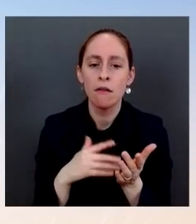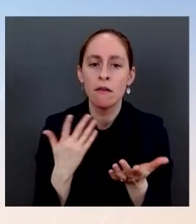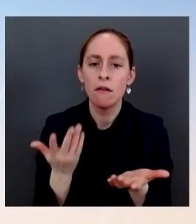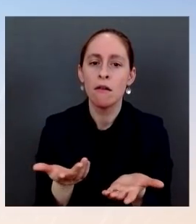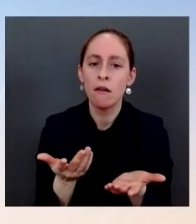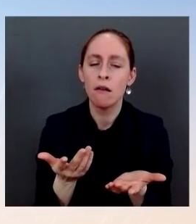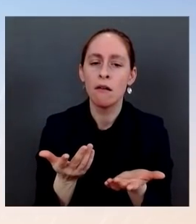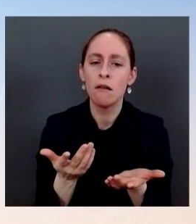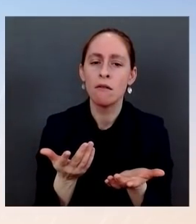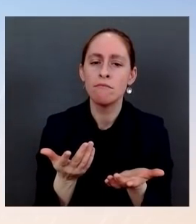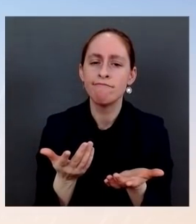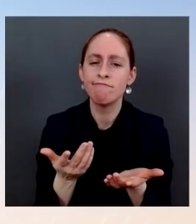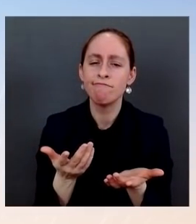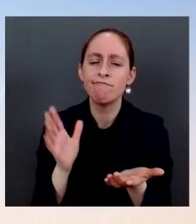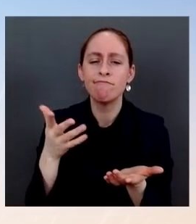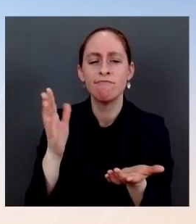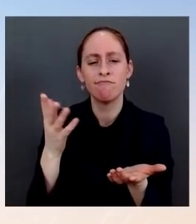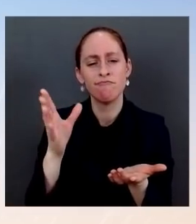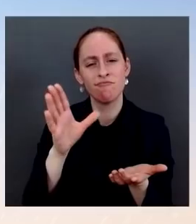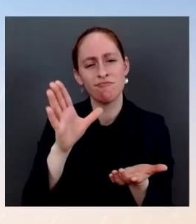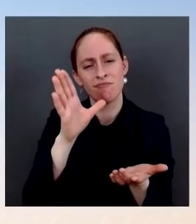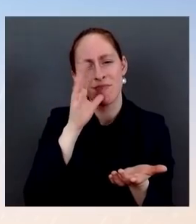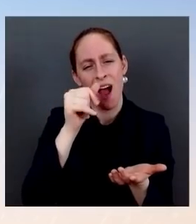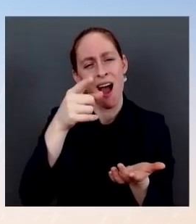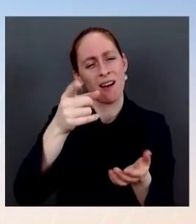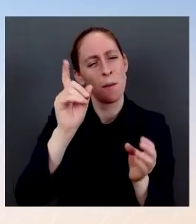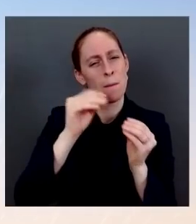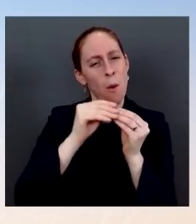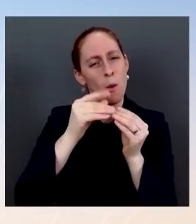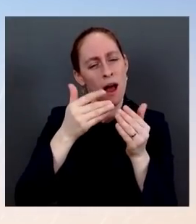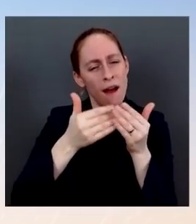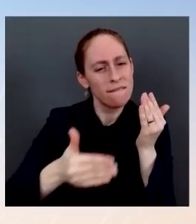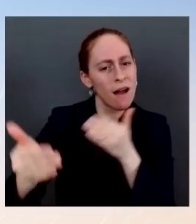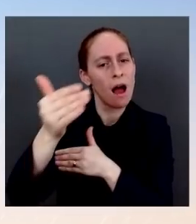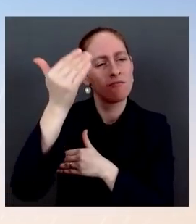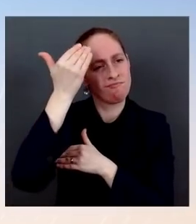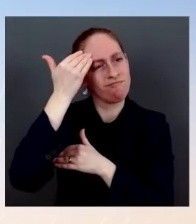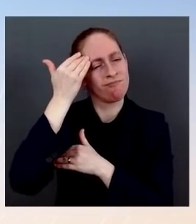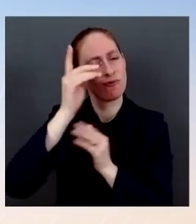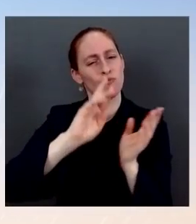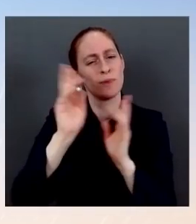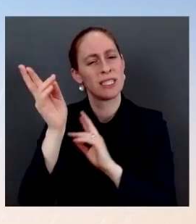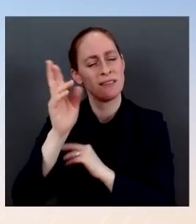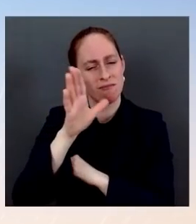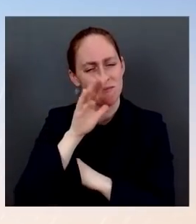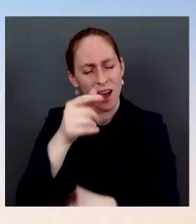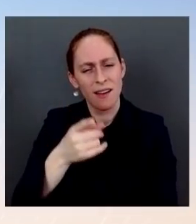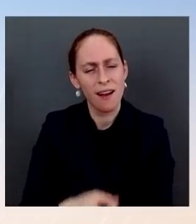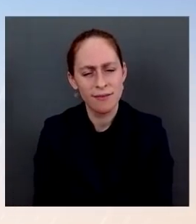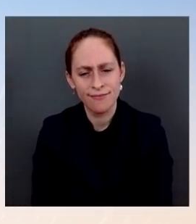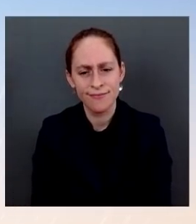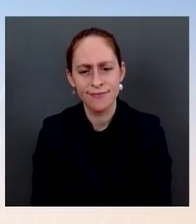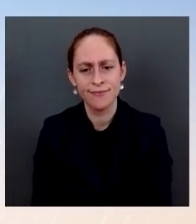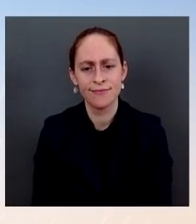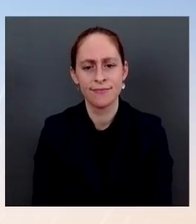with meeting the demand of the holiday season. Ms. Psaki: Well, I don't think last Christmas people were rushing to get tests because I don't think there were -- maybe there was one --